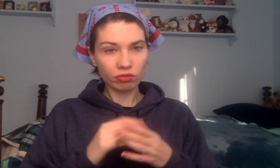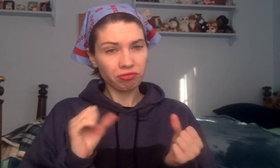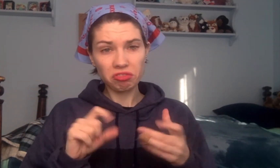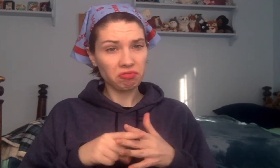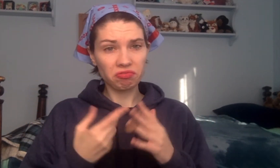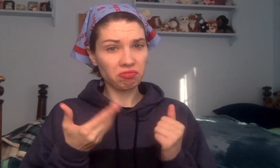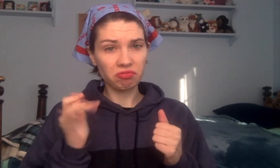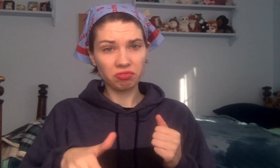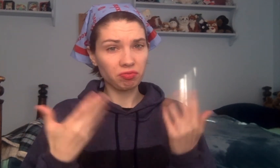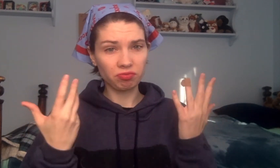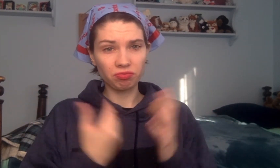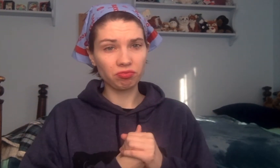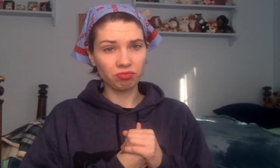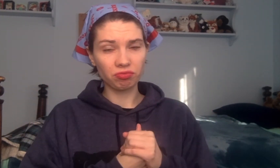So we can get started on that.